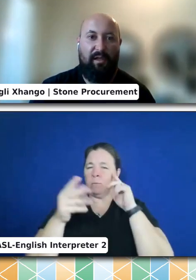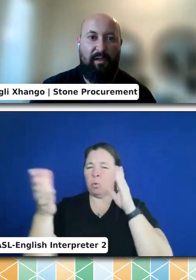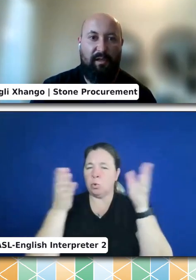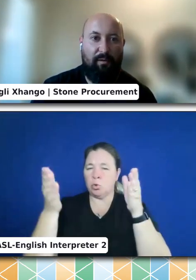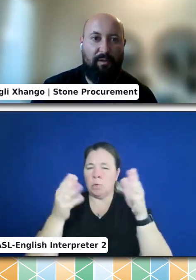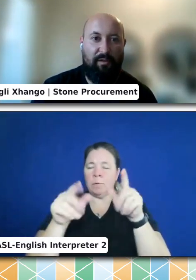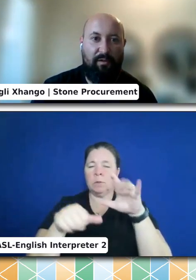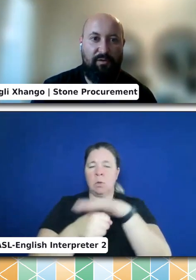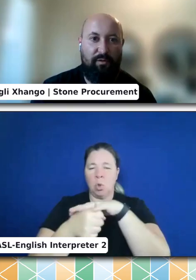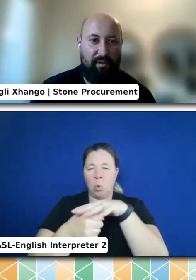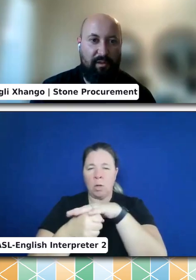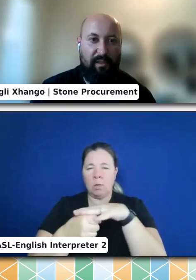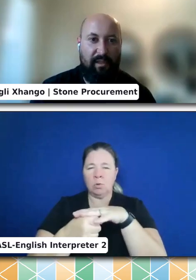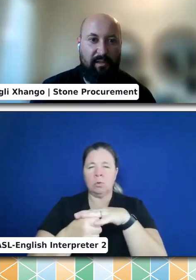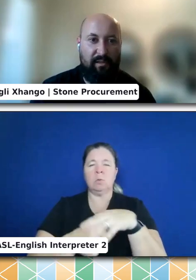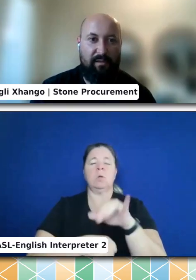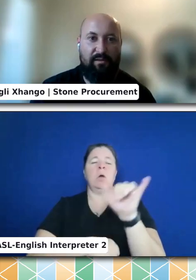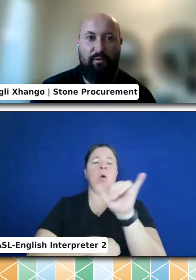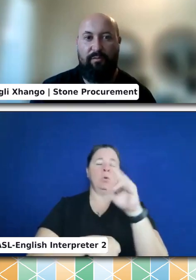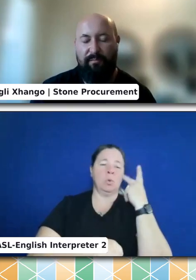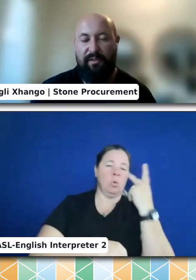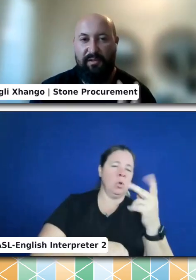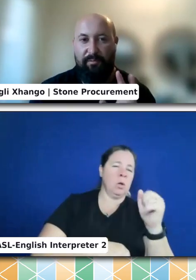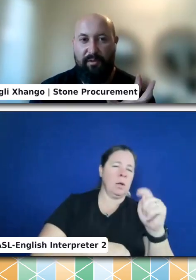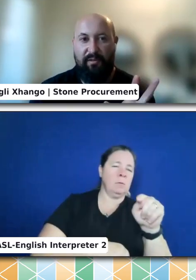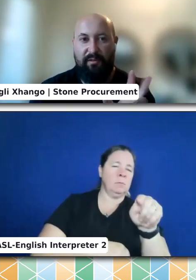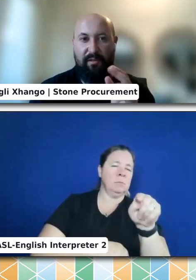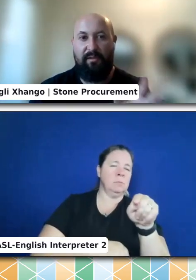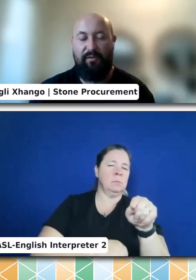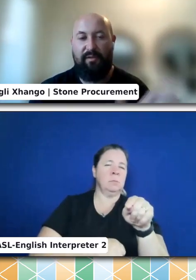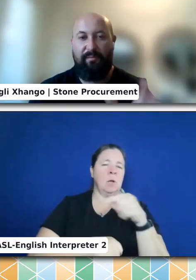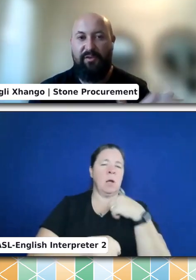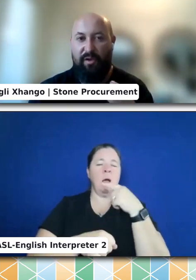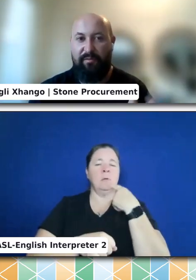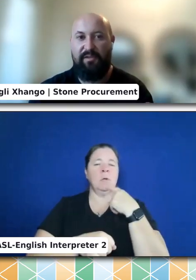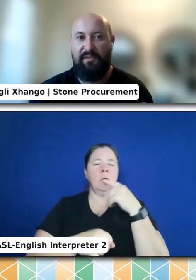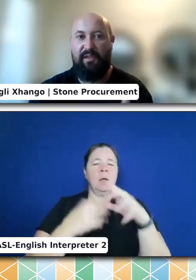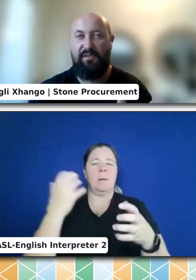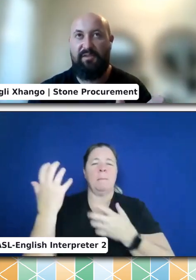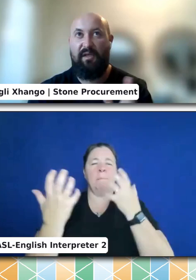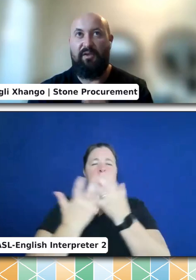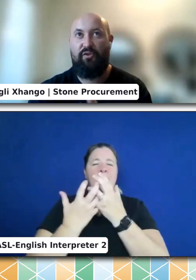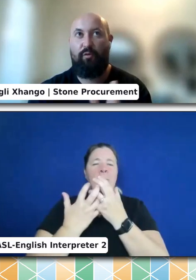I would also look at… so, because I put, uh, the match confidence does.